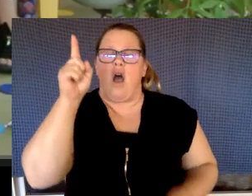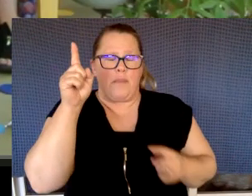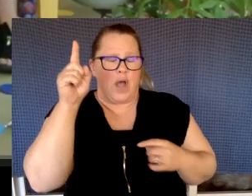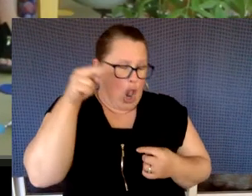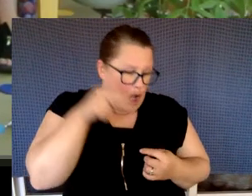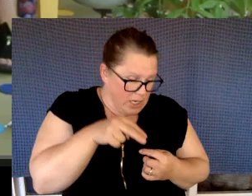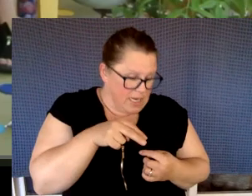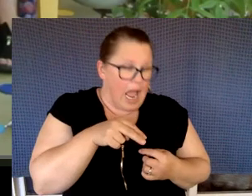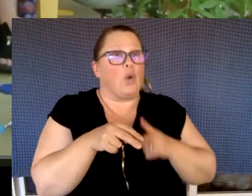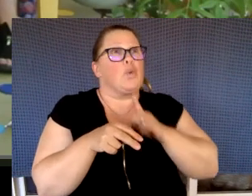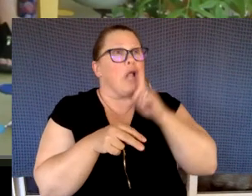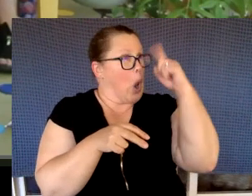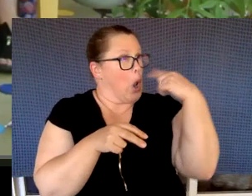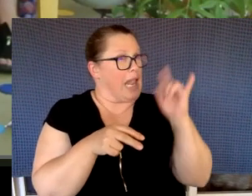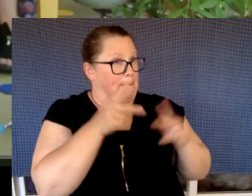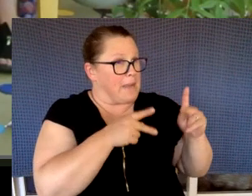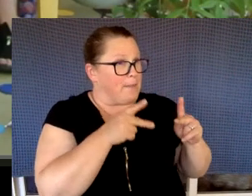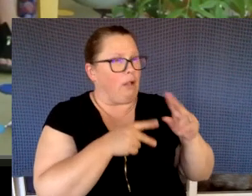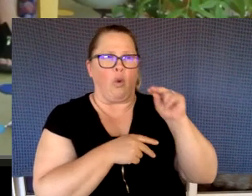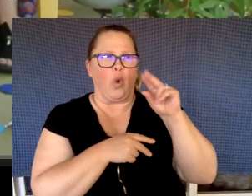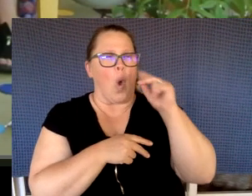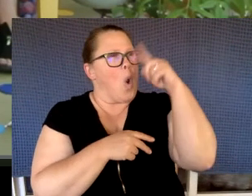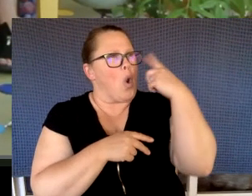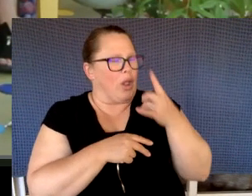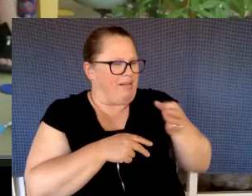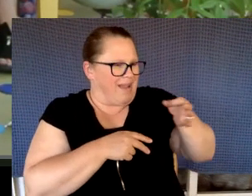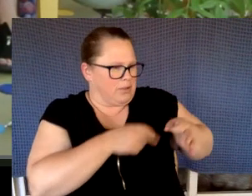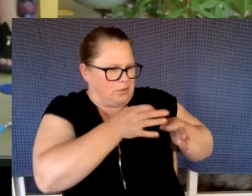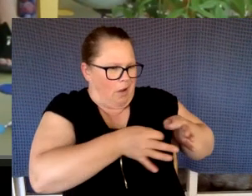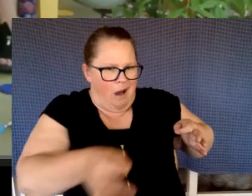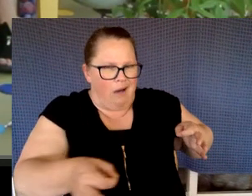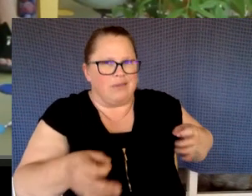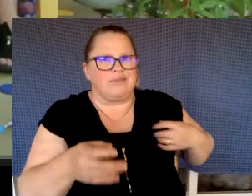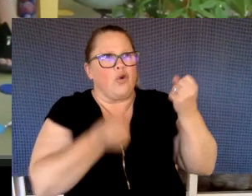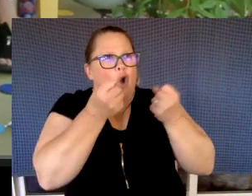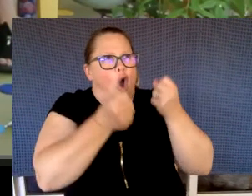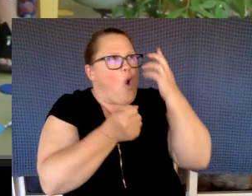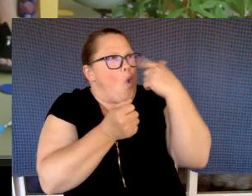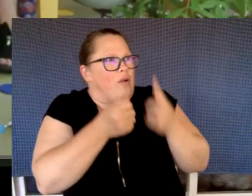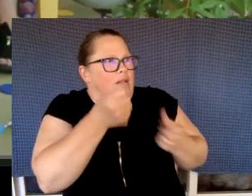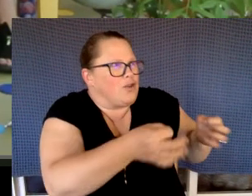dots. She felt very far from quiet Matsumoto City and her